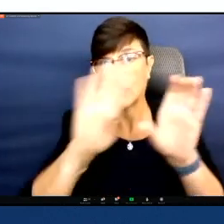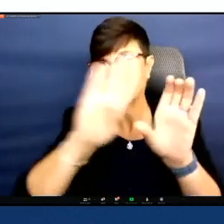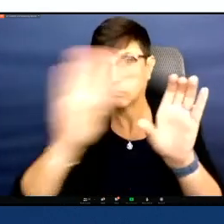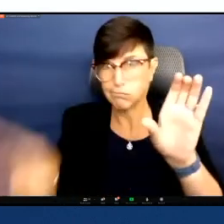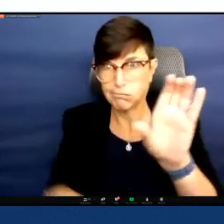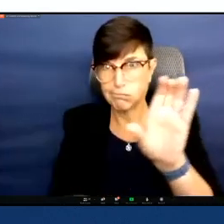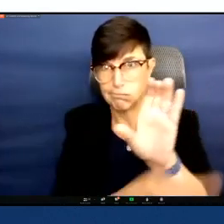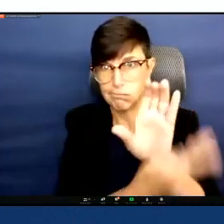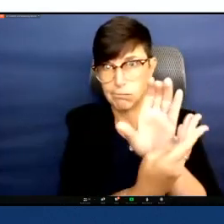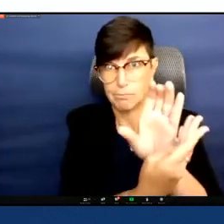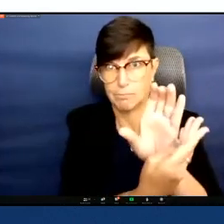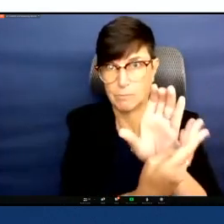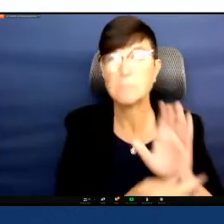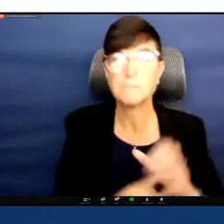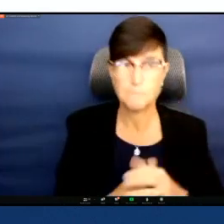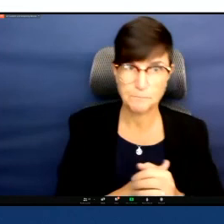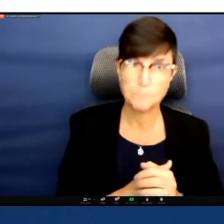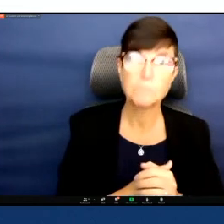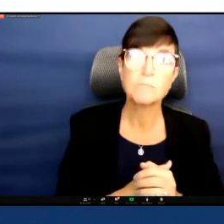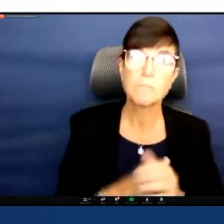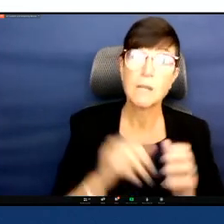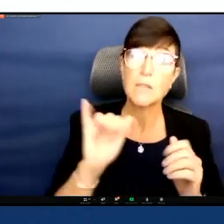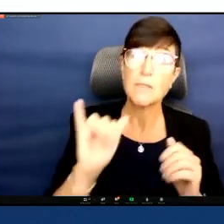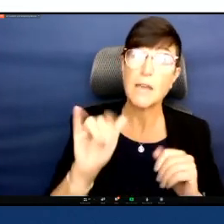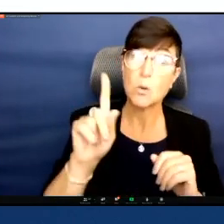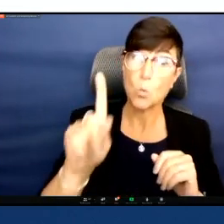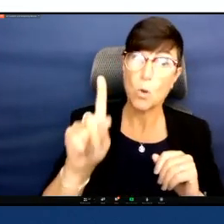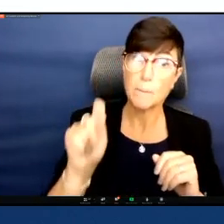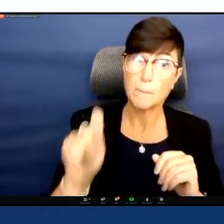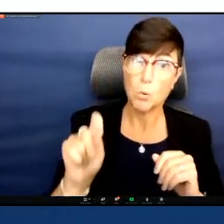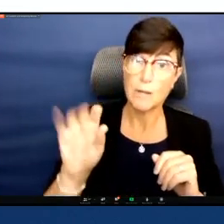that 1.93000000000 or